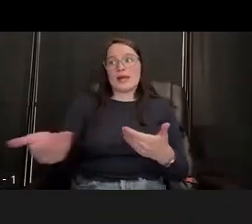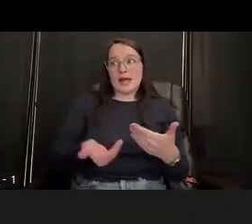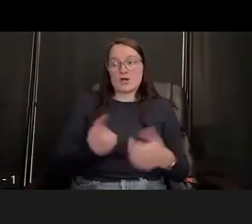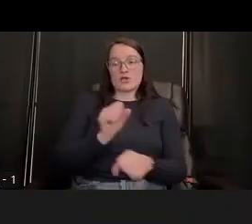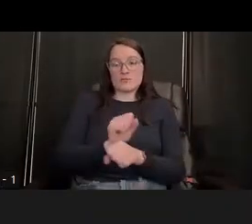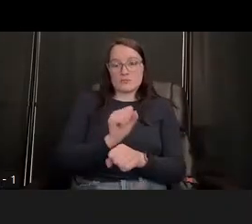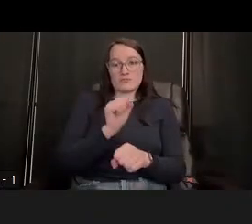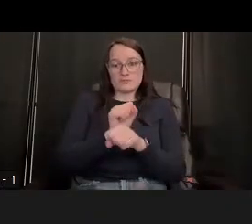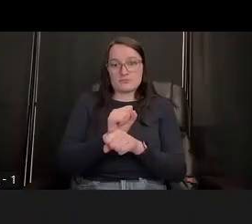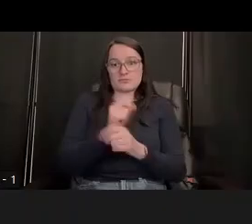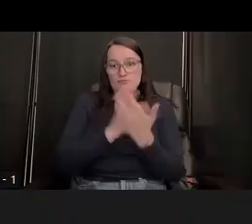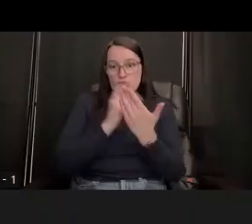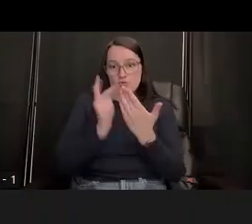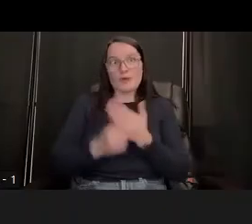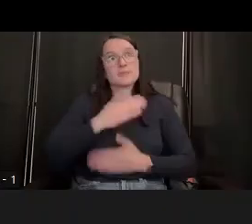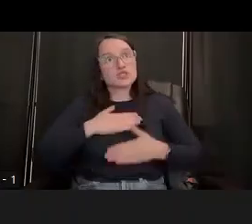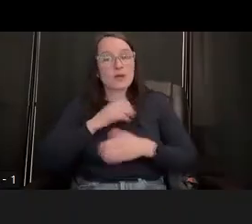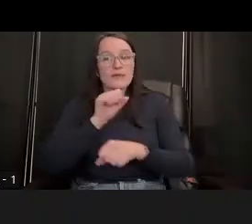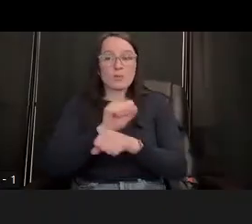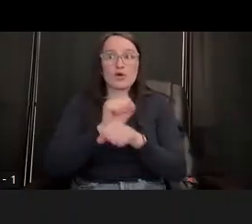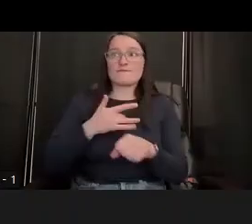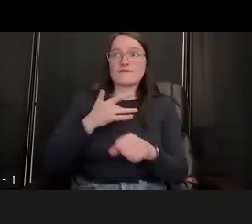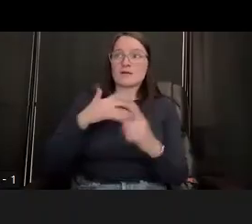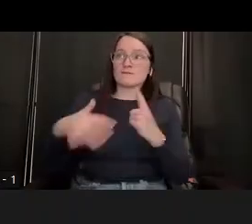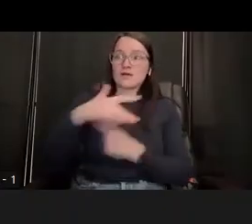the environment support them so they're confident they have the sense of belonging and then they're